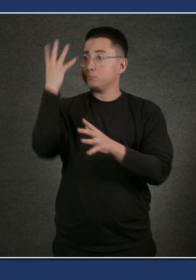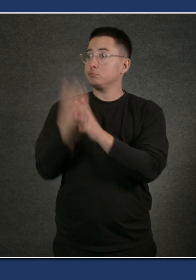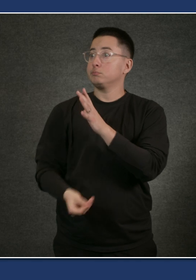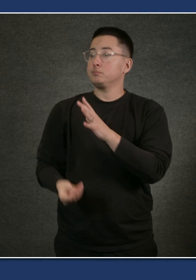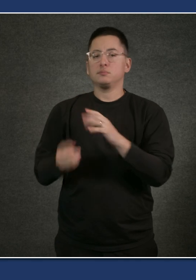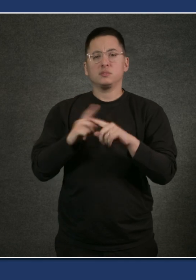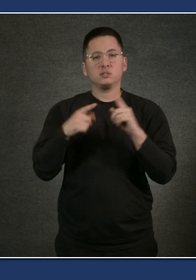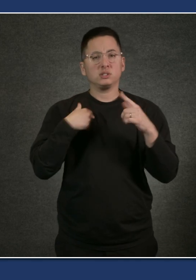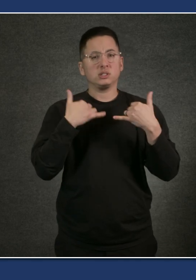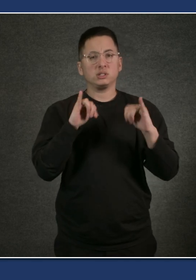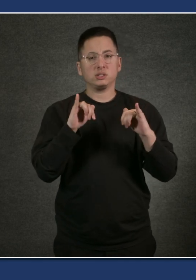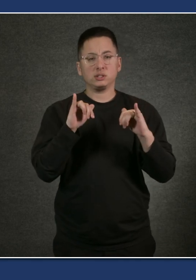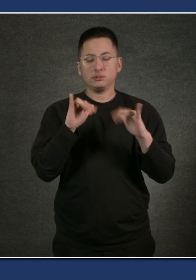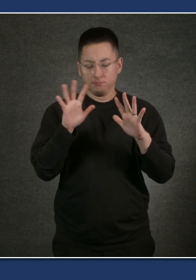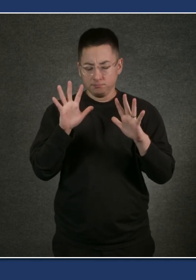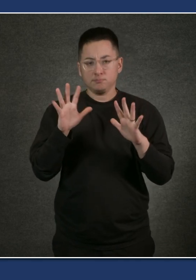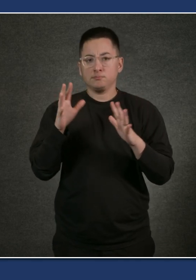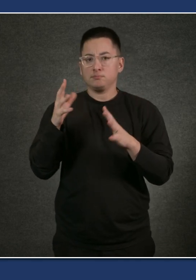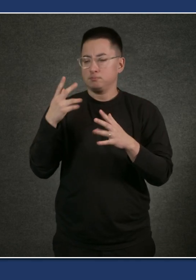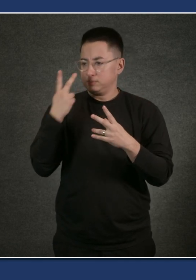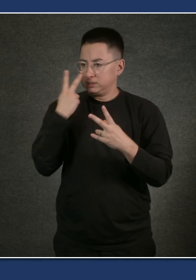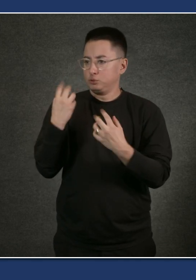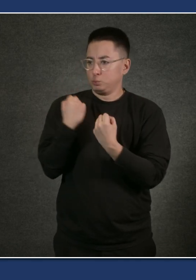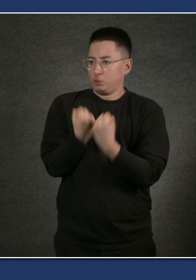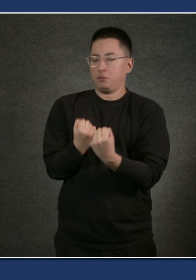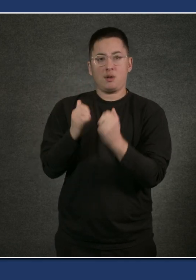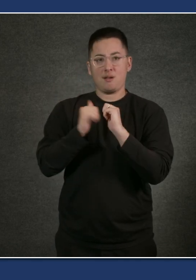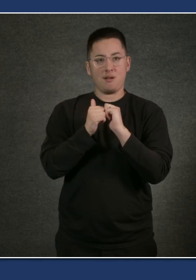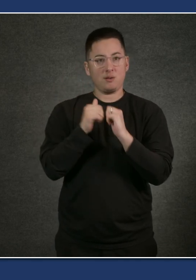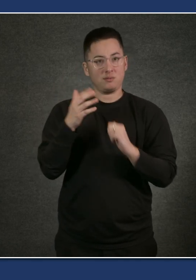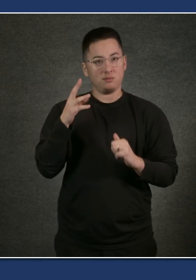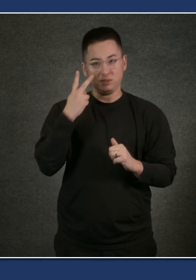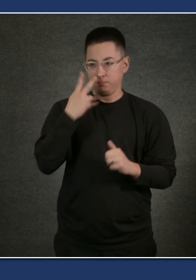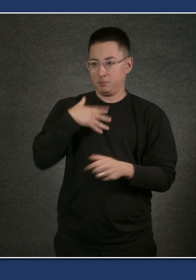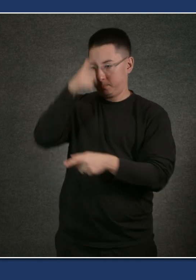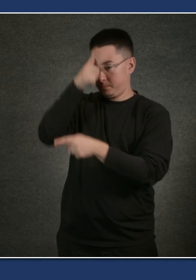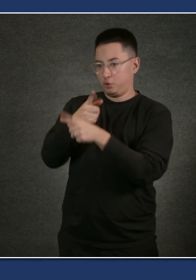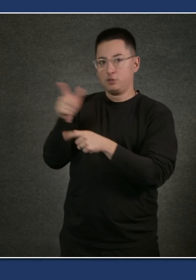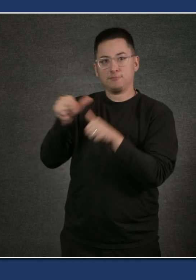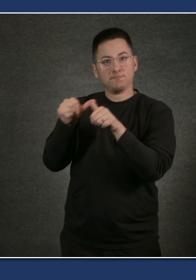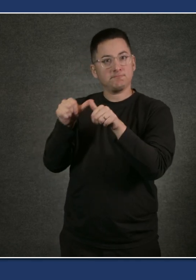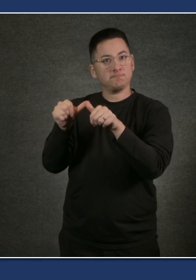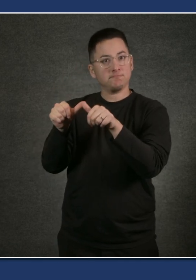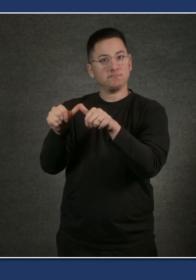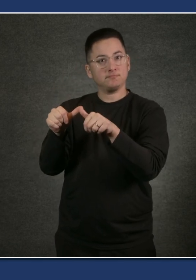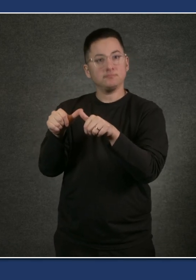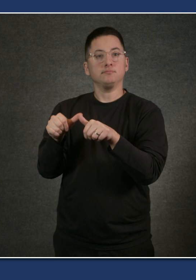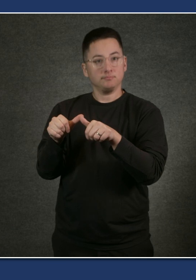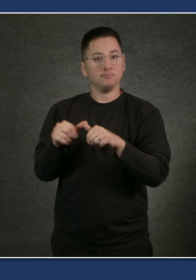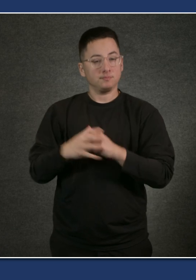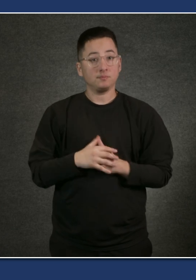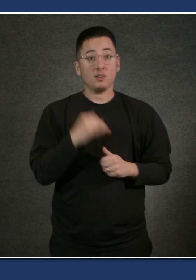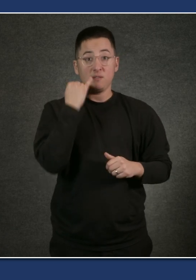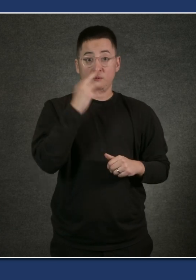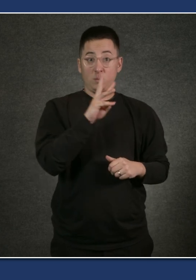Though devastated and hopeless, I drew strength from seeing Will persevere.